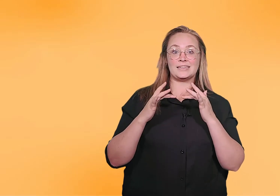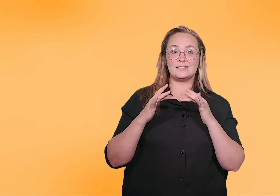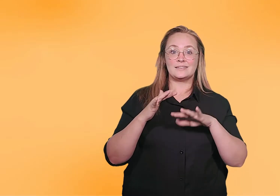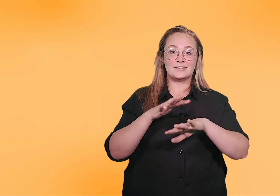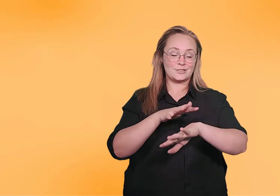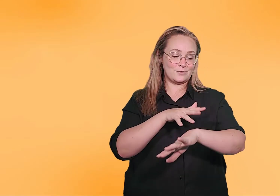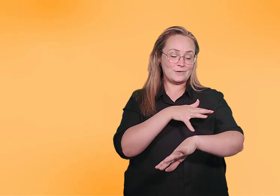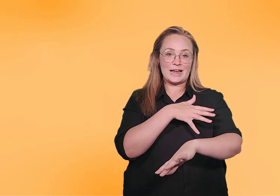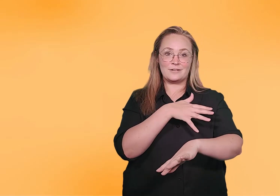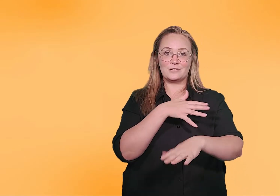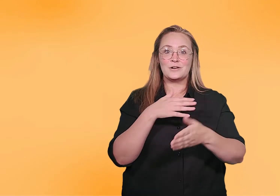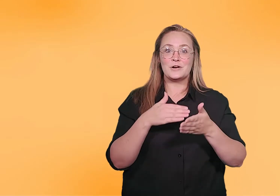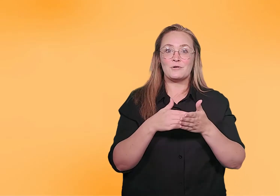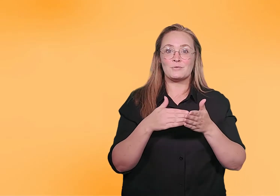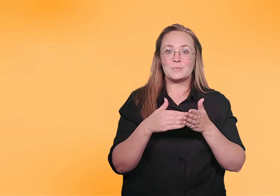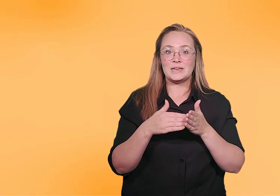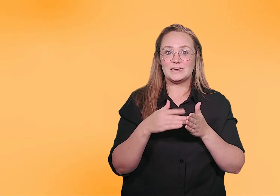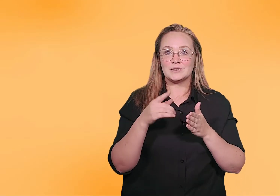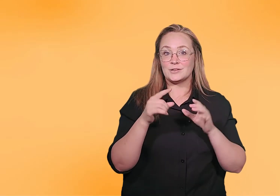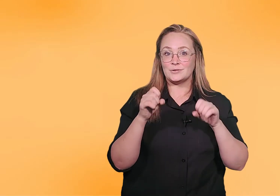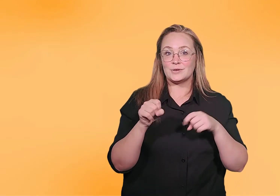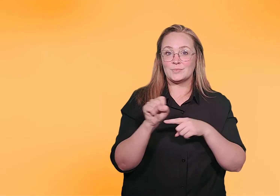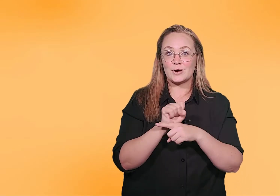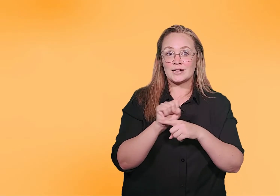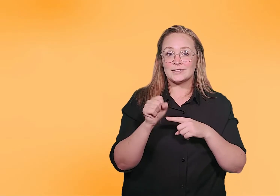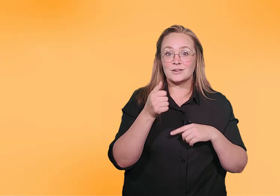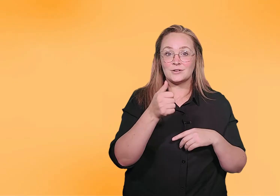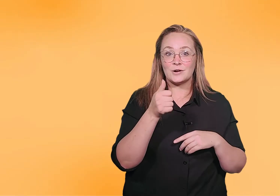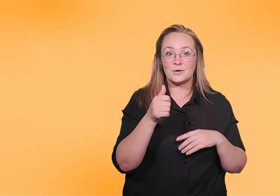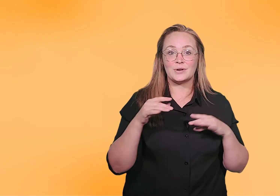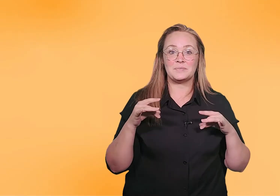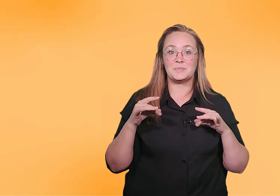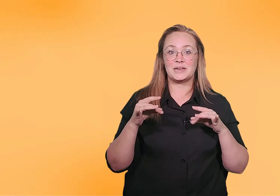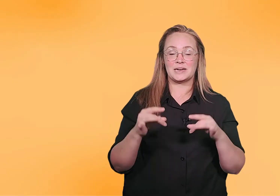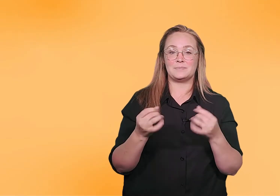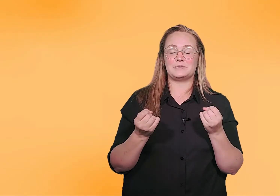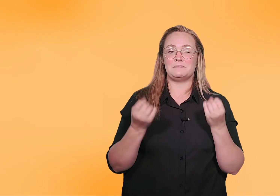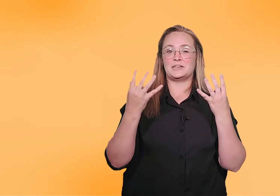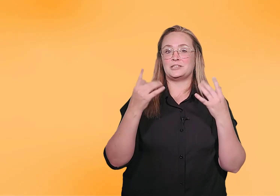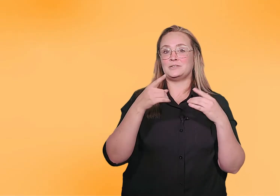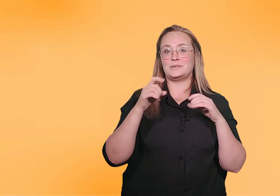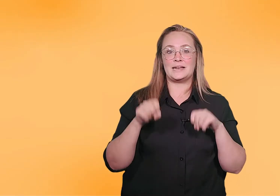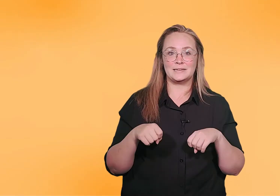slow down, or repeat so that you can practice on your own and pick up as much as you can.